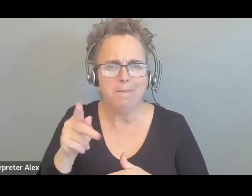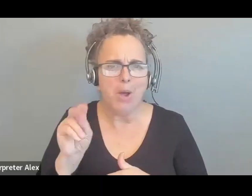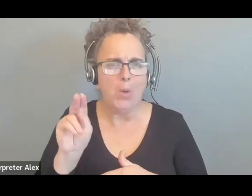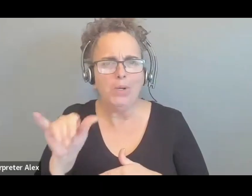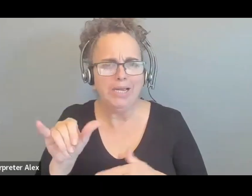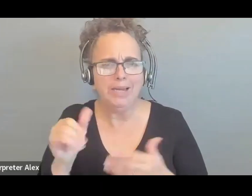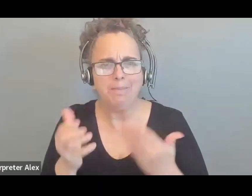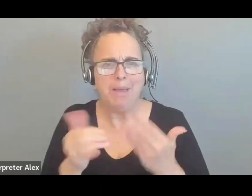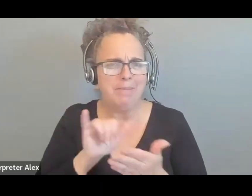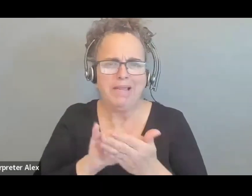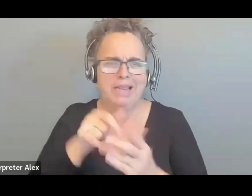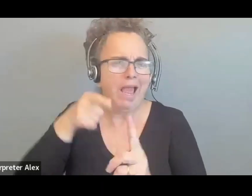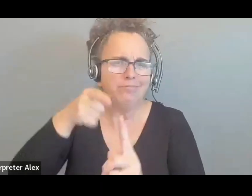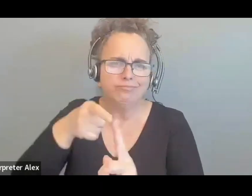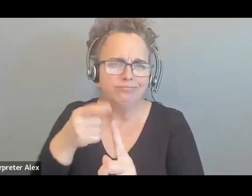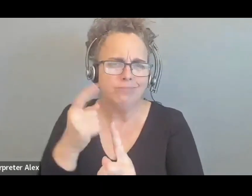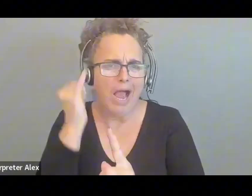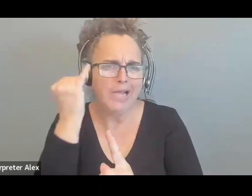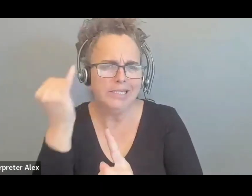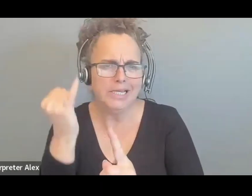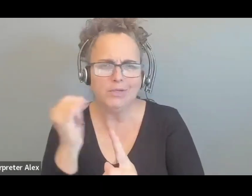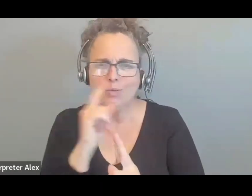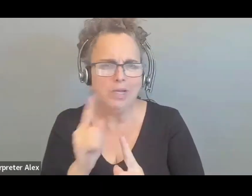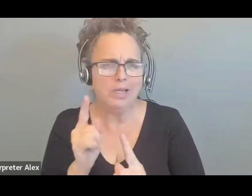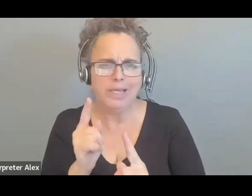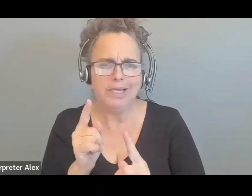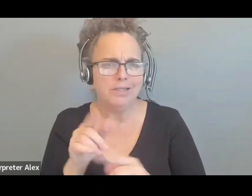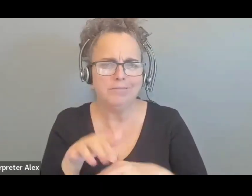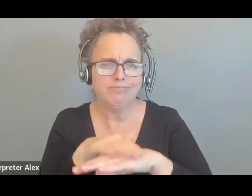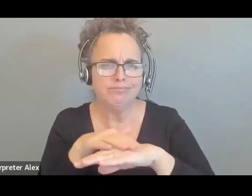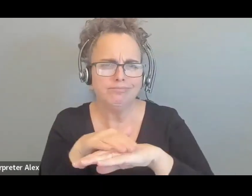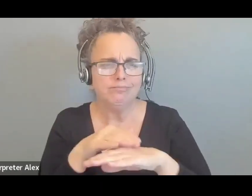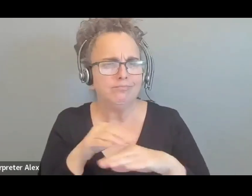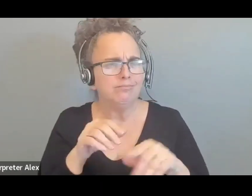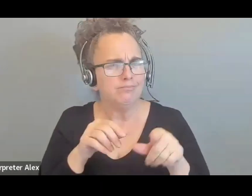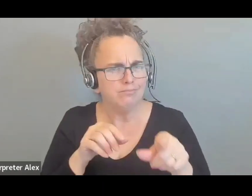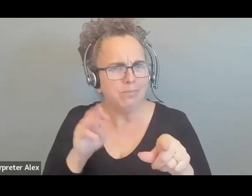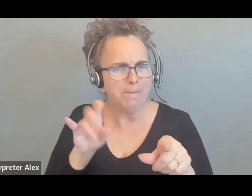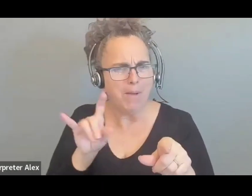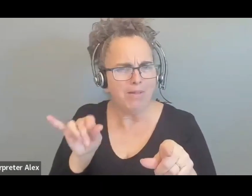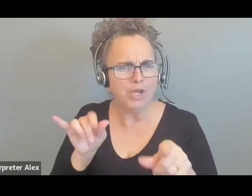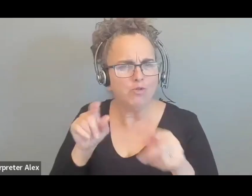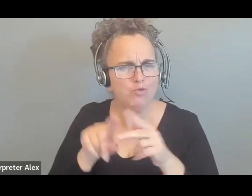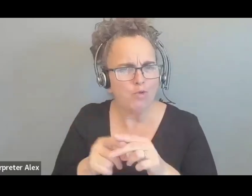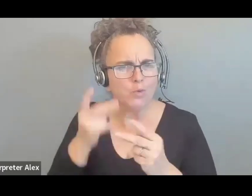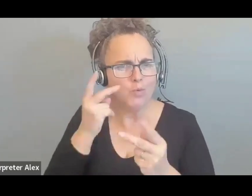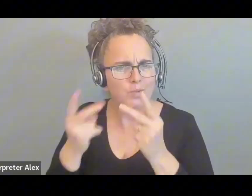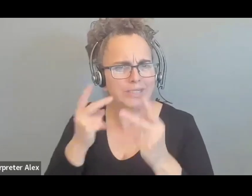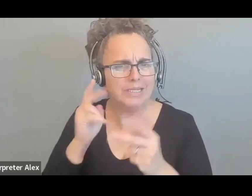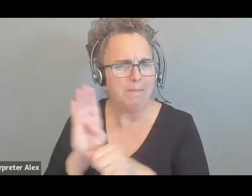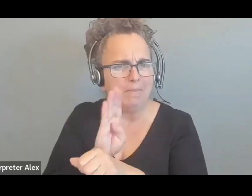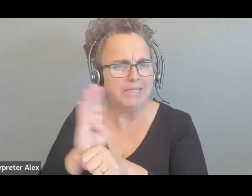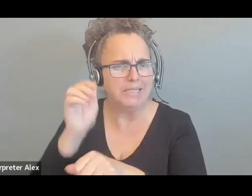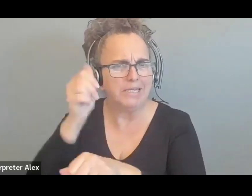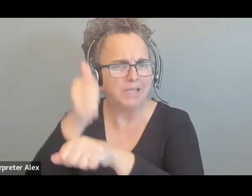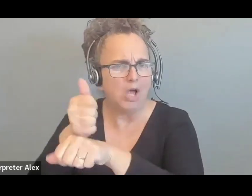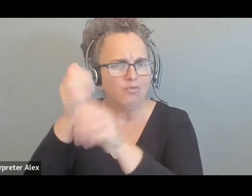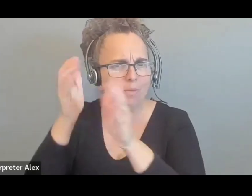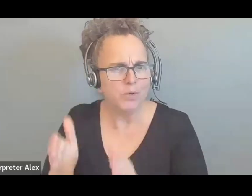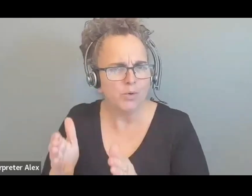What, what are, are you starting to see entrepreneurs who are beginning to look beyond that?